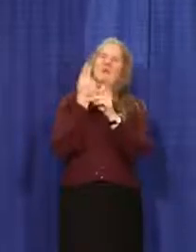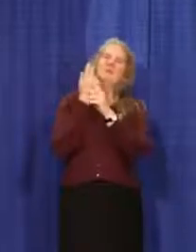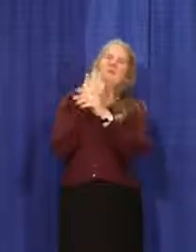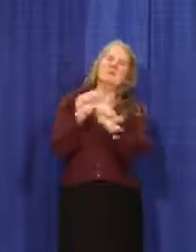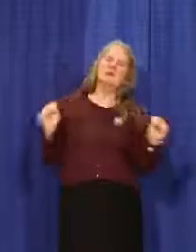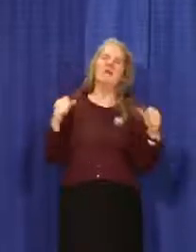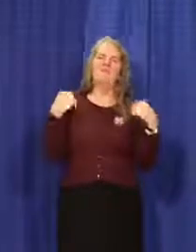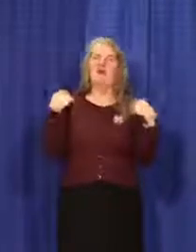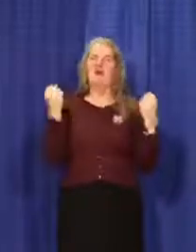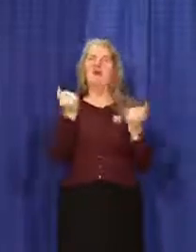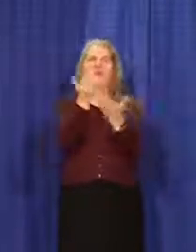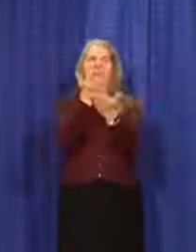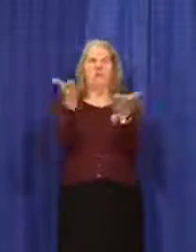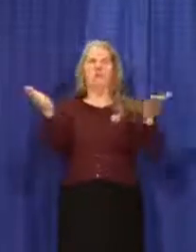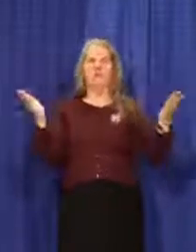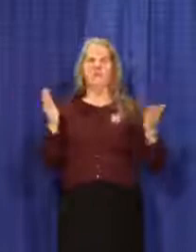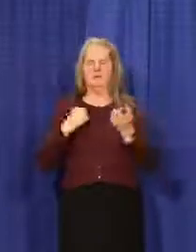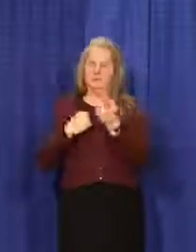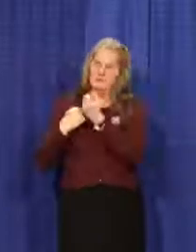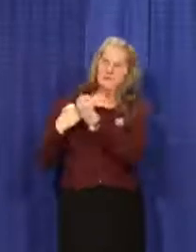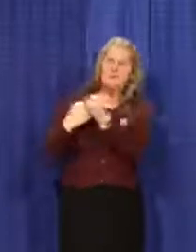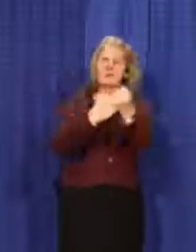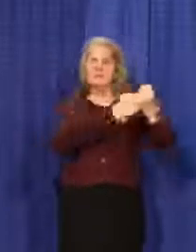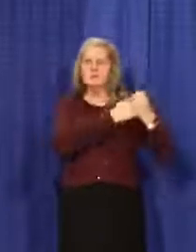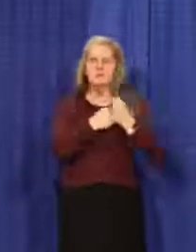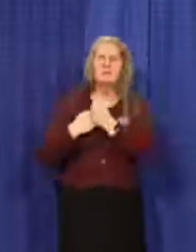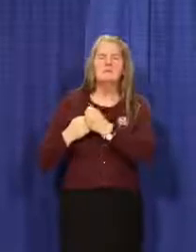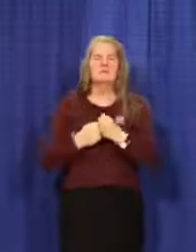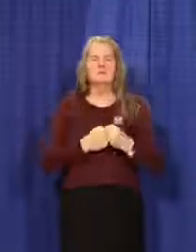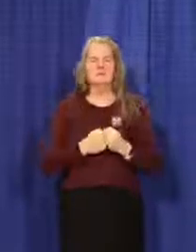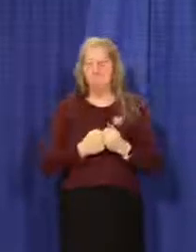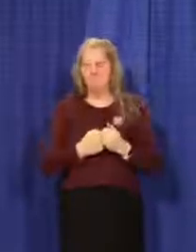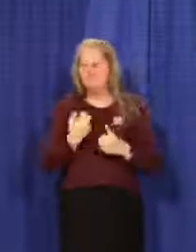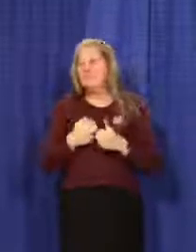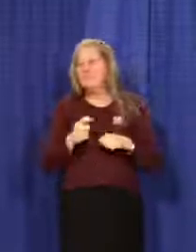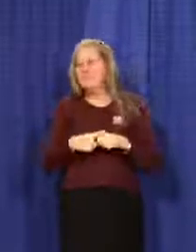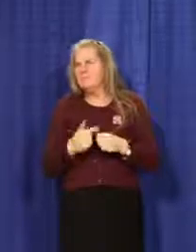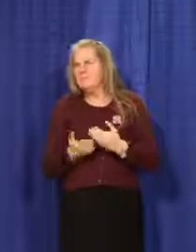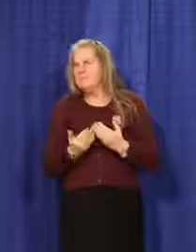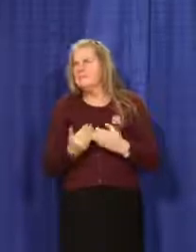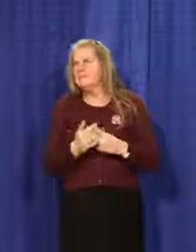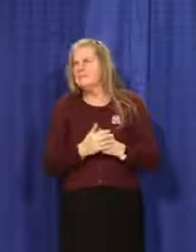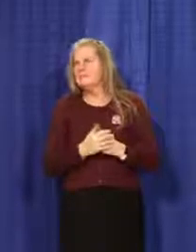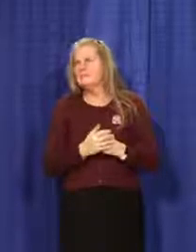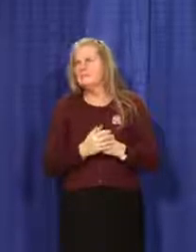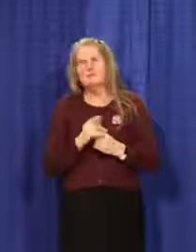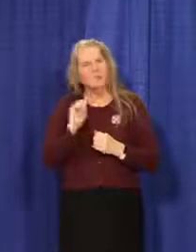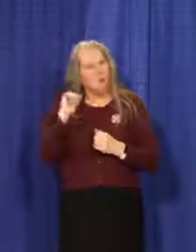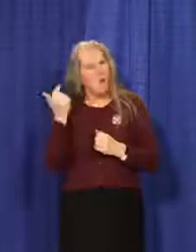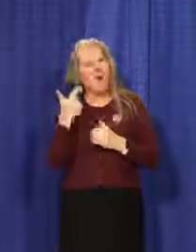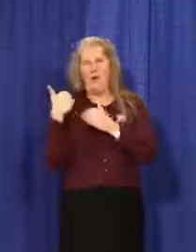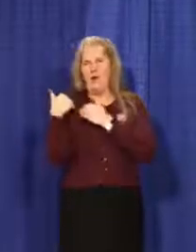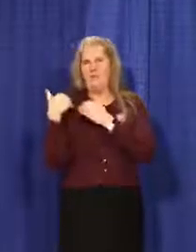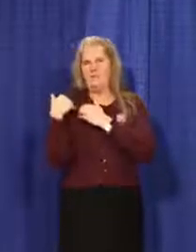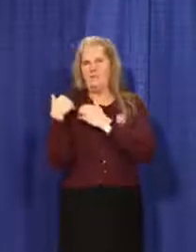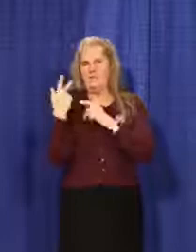well-being of all Yukoners and supporting each other through these extremely challenging times. We all have a role to play in